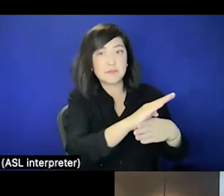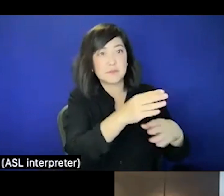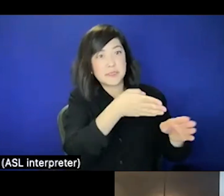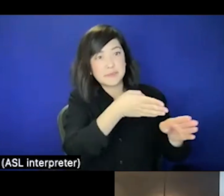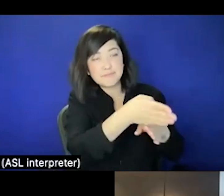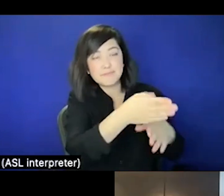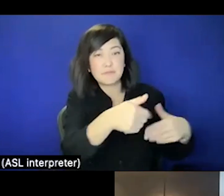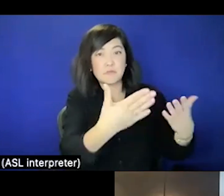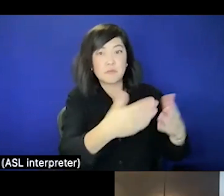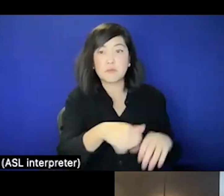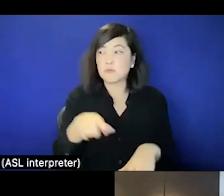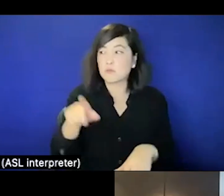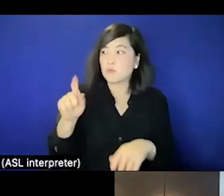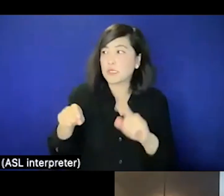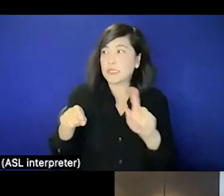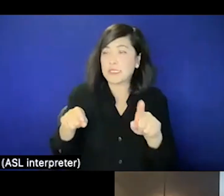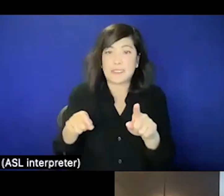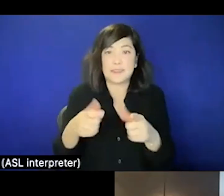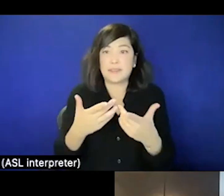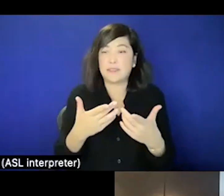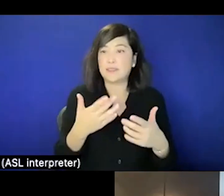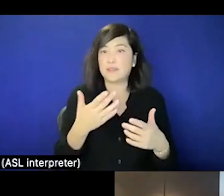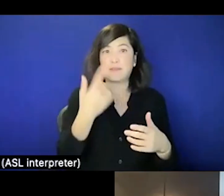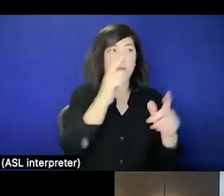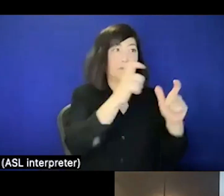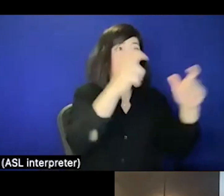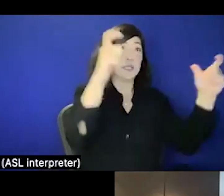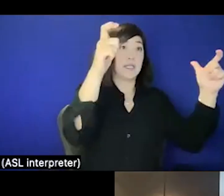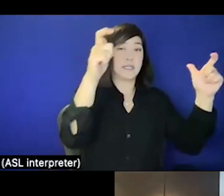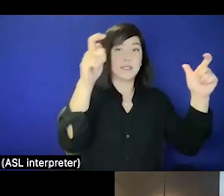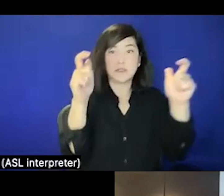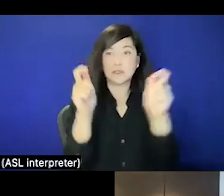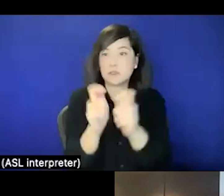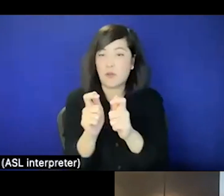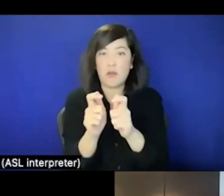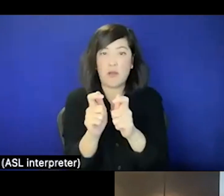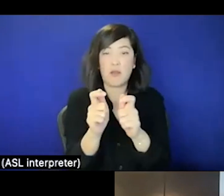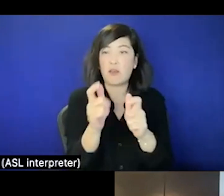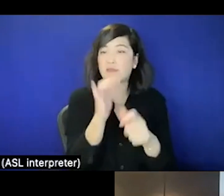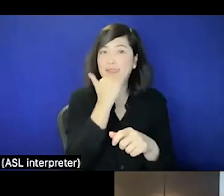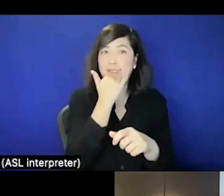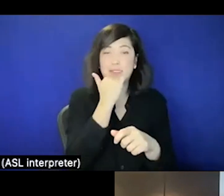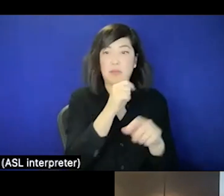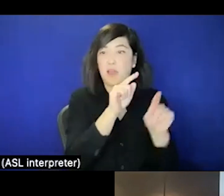printers of any size, not just the largest three or four, but any book printers, and potentially